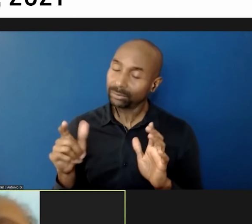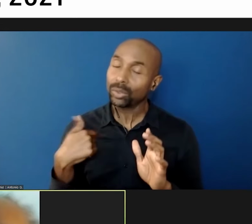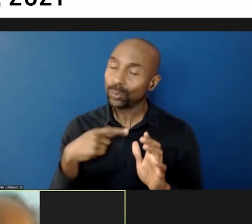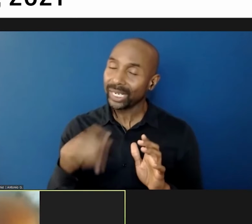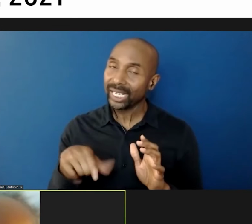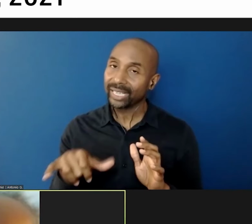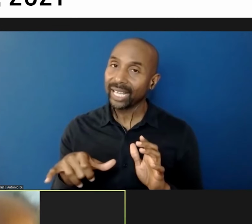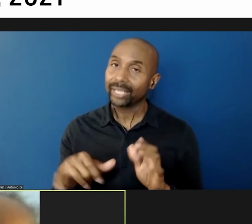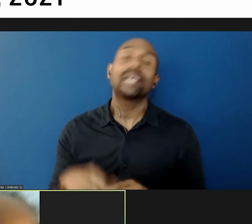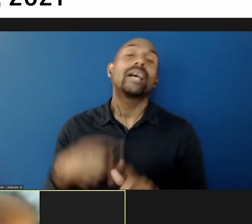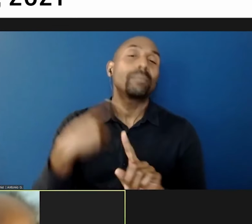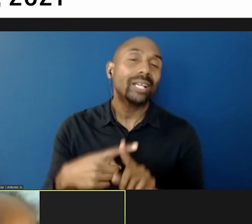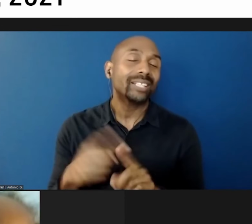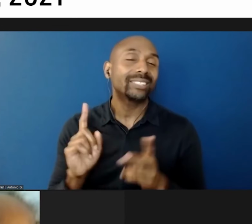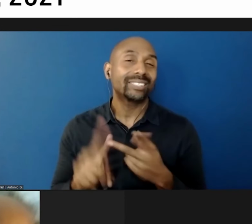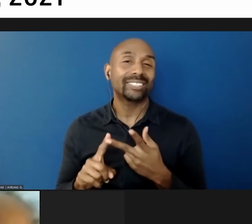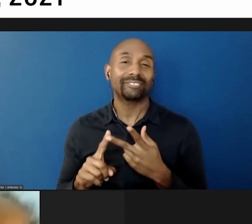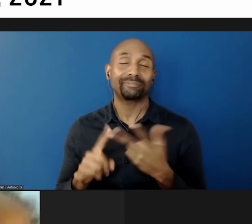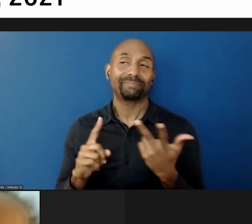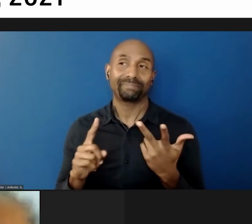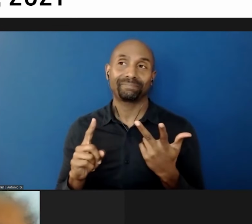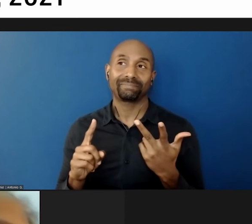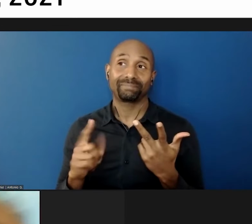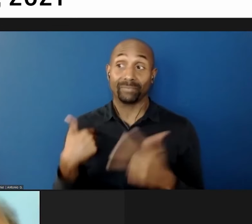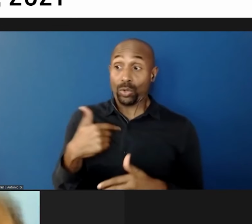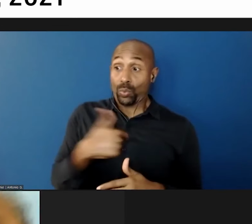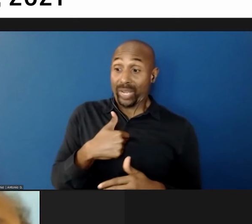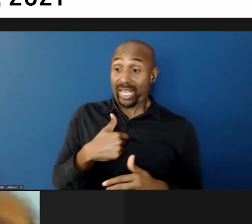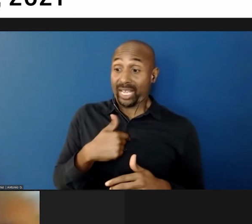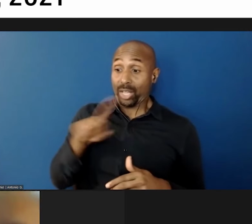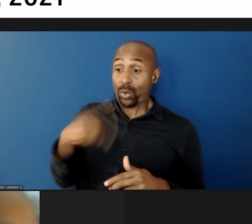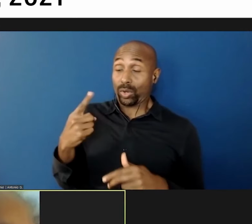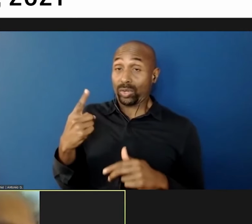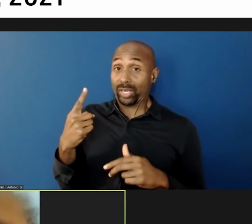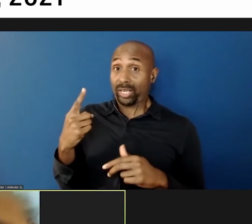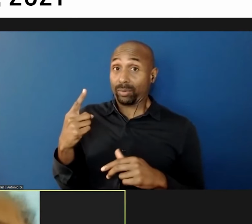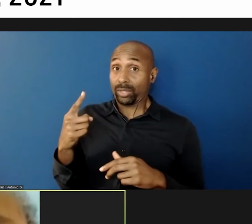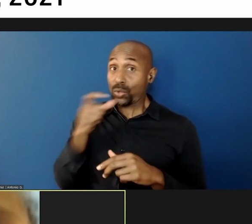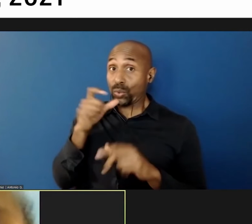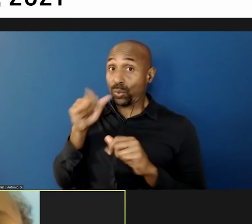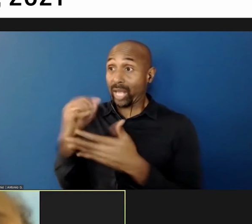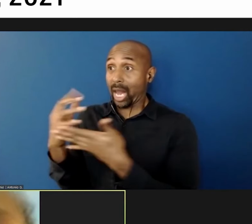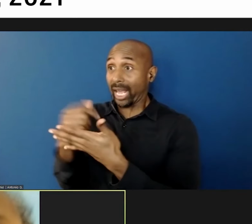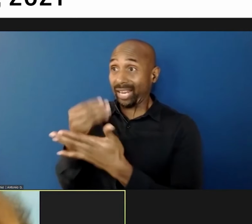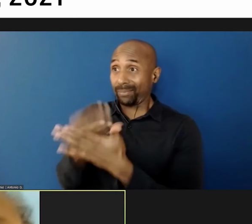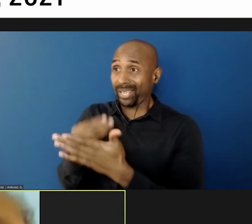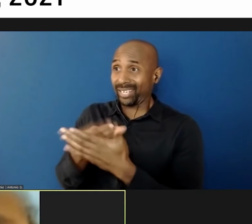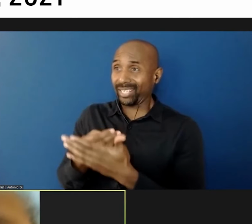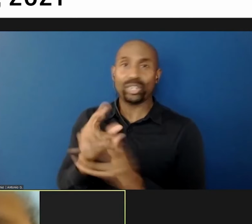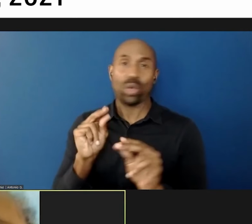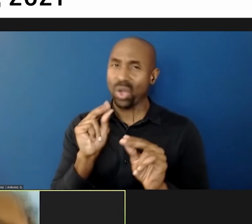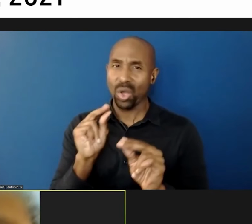to us. >> PRIYA PENNER: Absolutely. Anita. Because a lot of us don't have the access to money, funding, grants